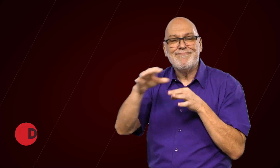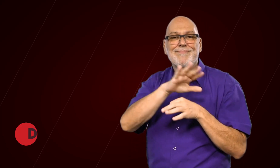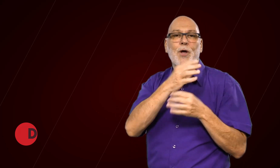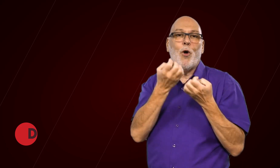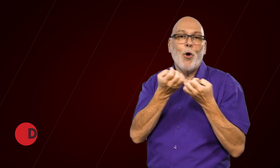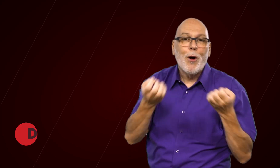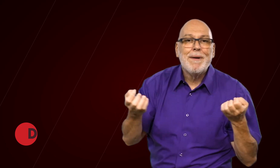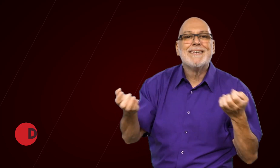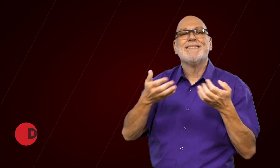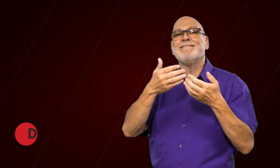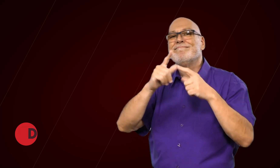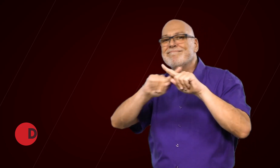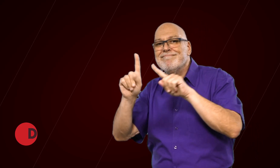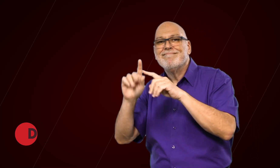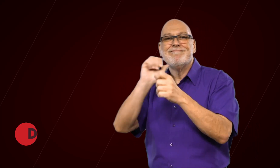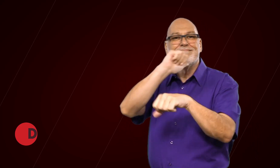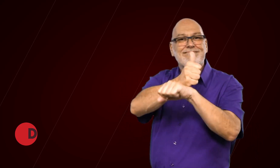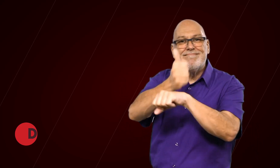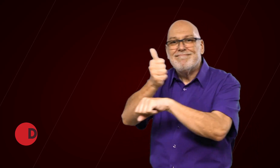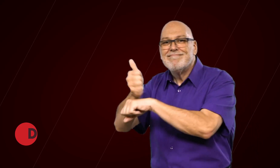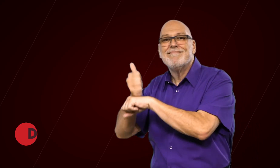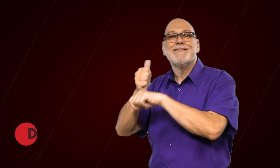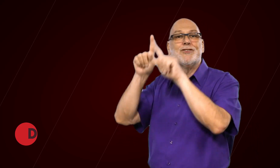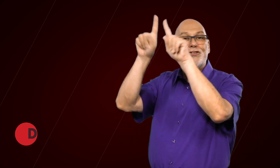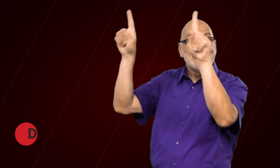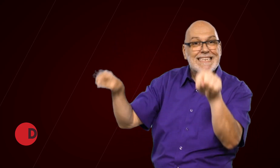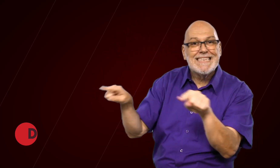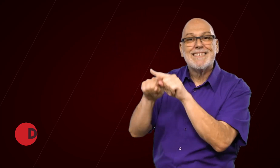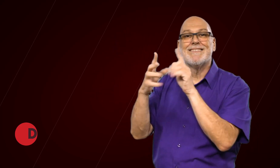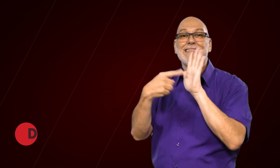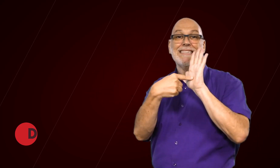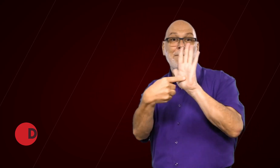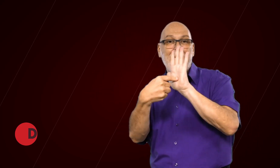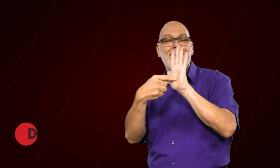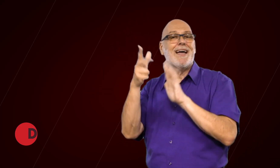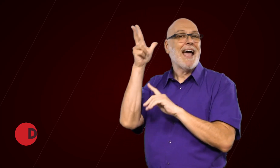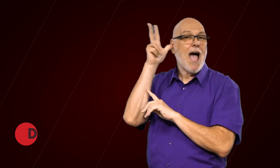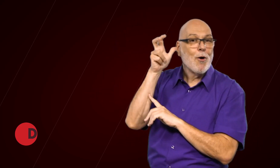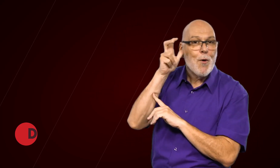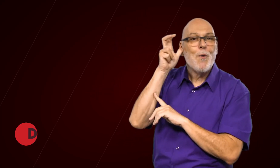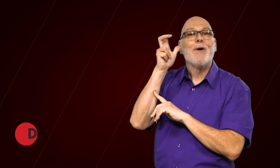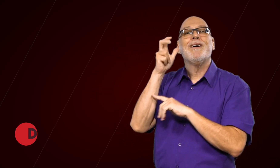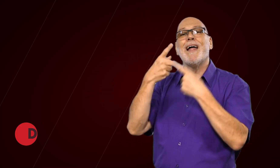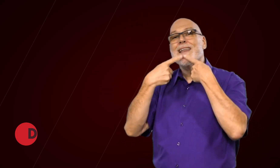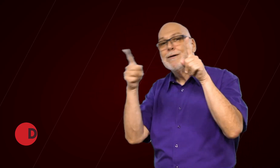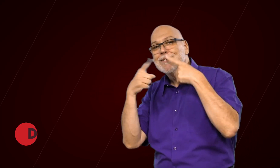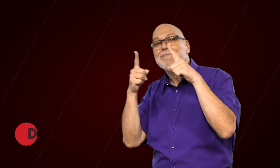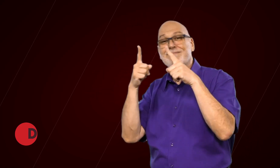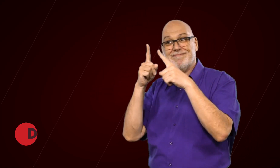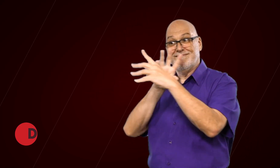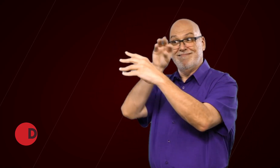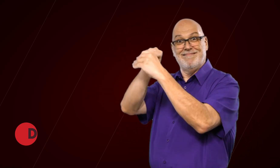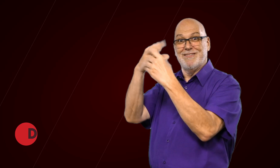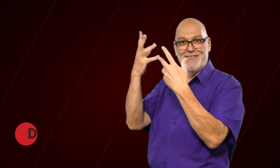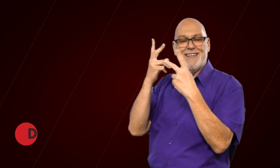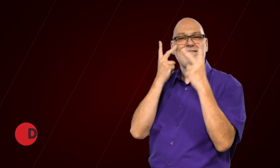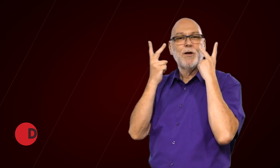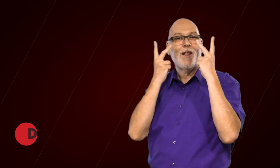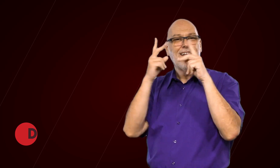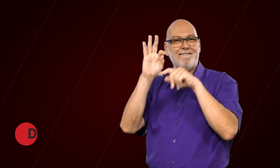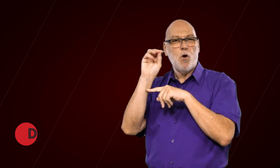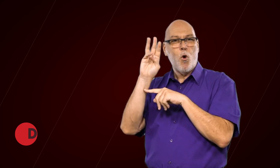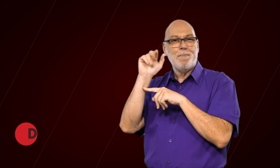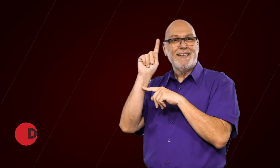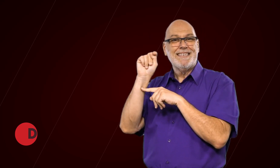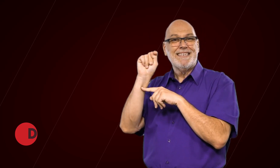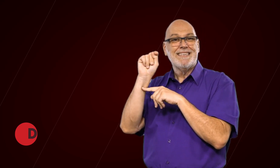equip all our stations and platforms with screens that would display all